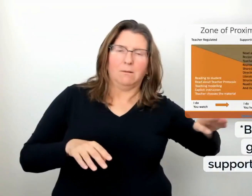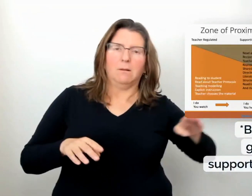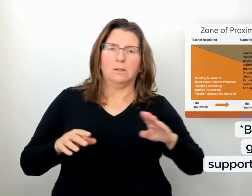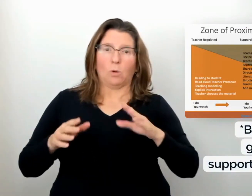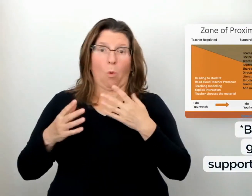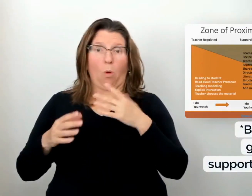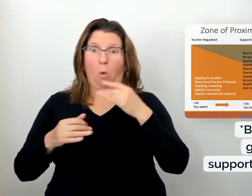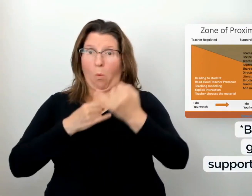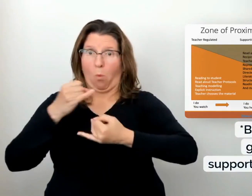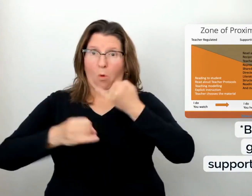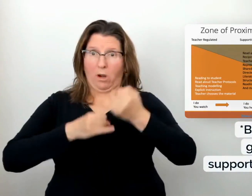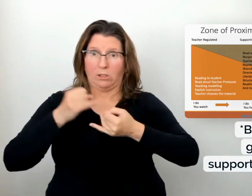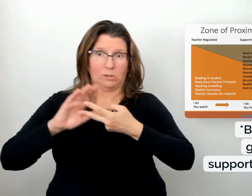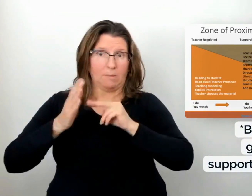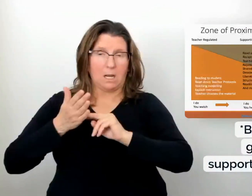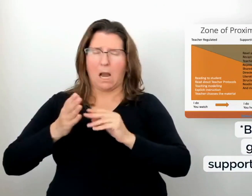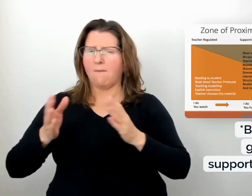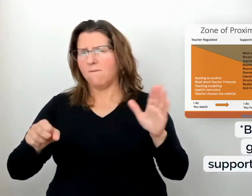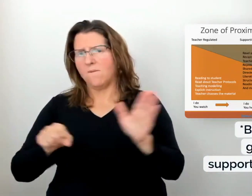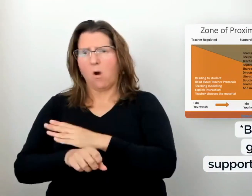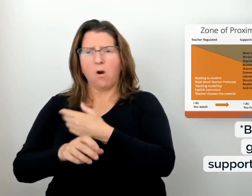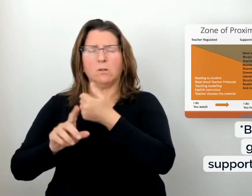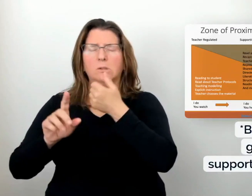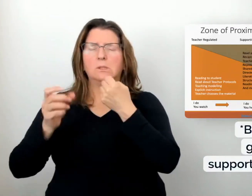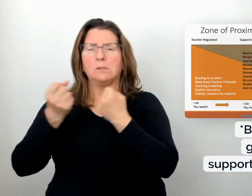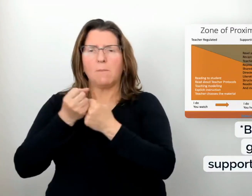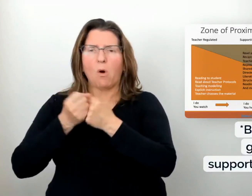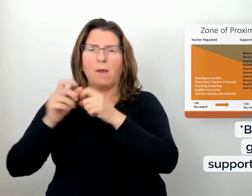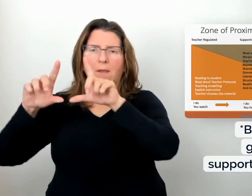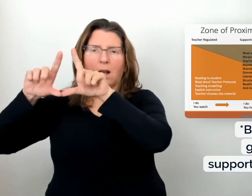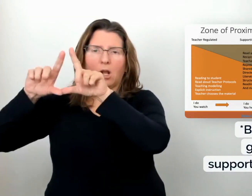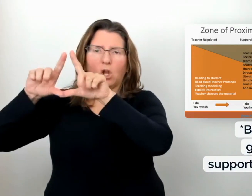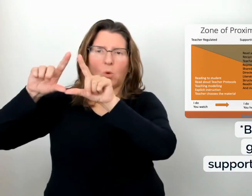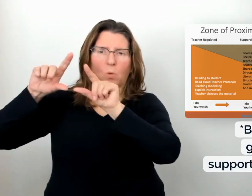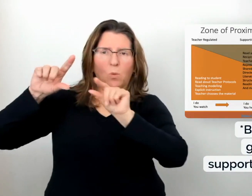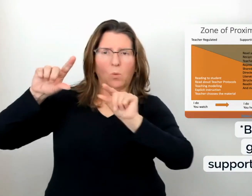where the teacher supplies full support at the beginning of the task.